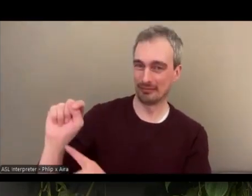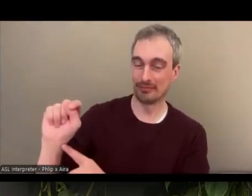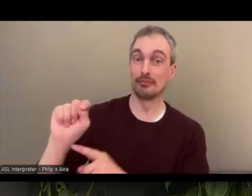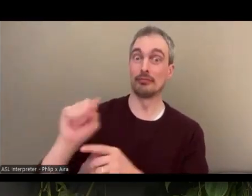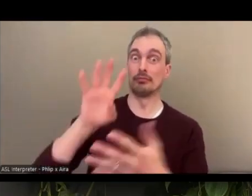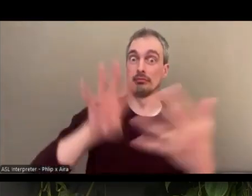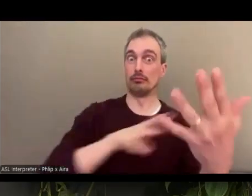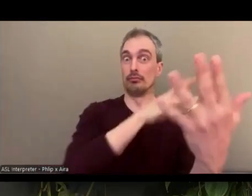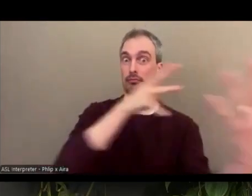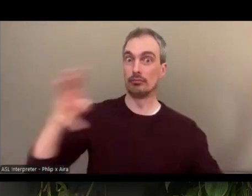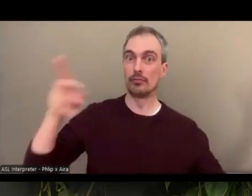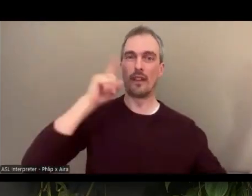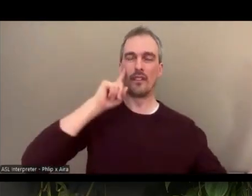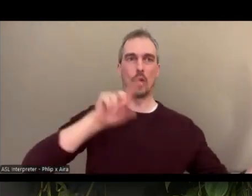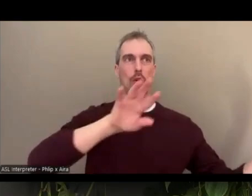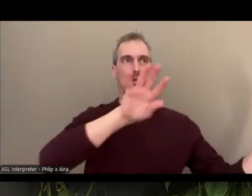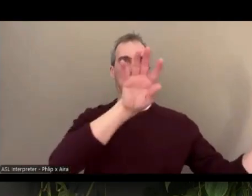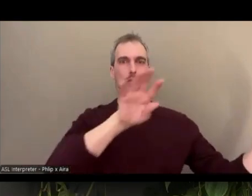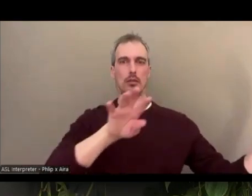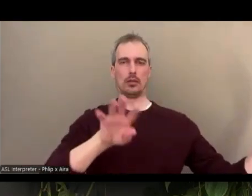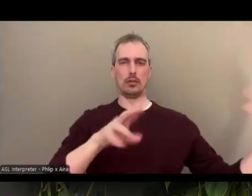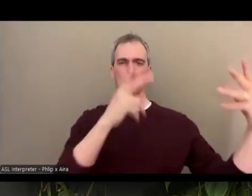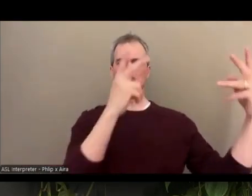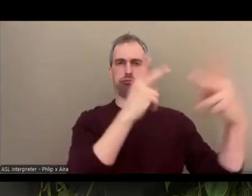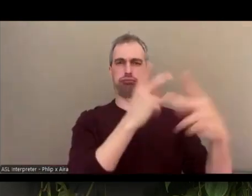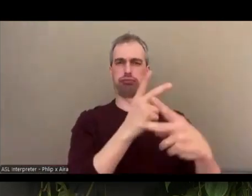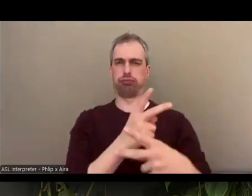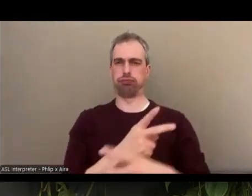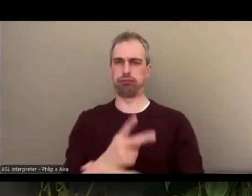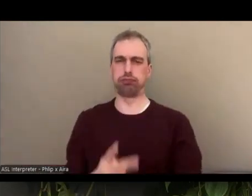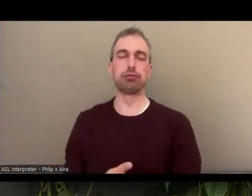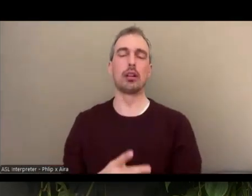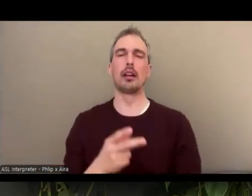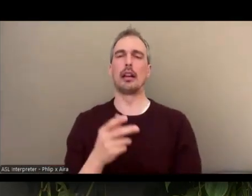And again, we're using the W3C's model not because it's objectively the best in some way, but because...